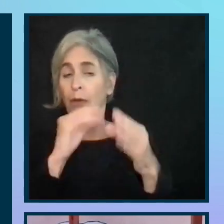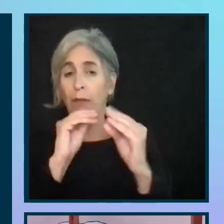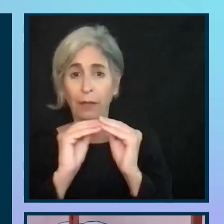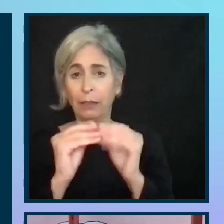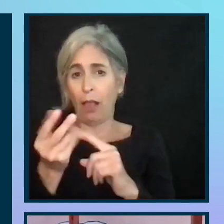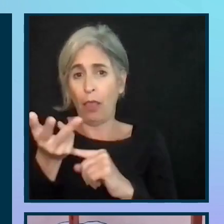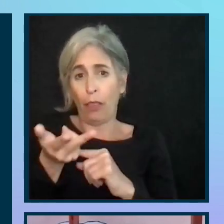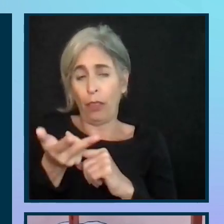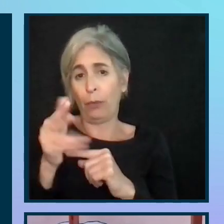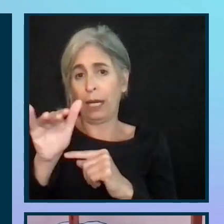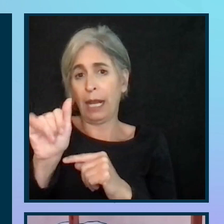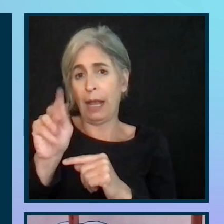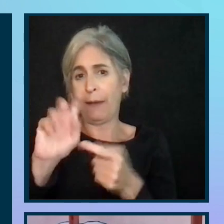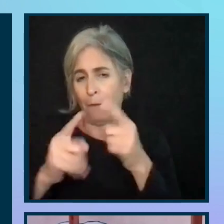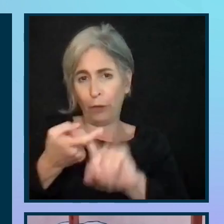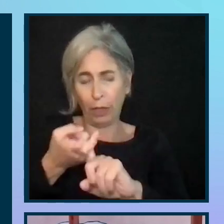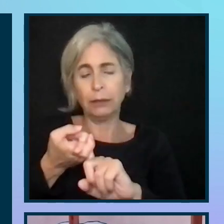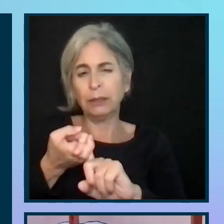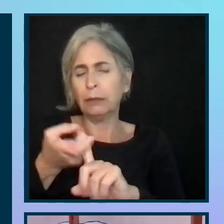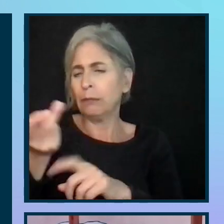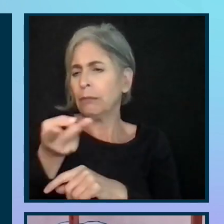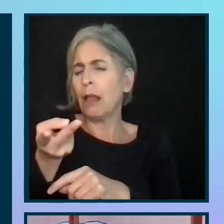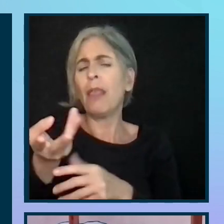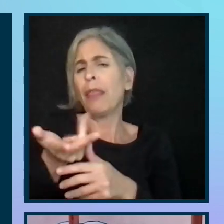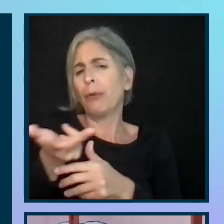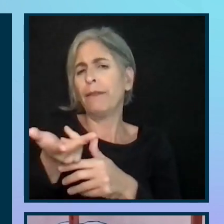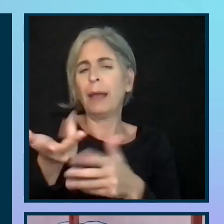it lets other team members focus on their sprint activities